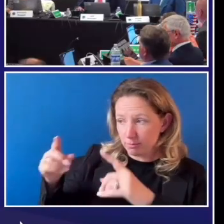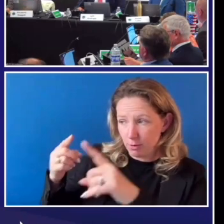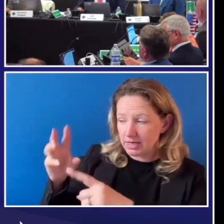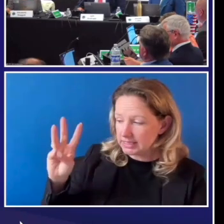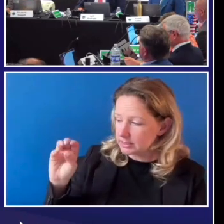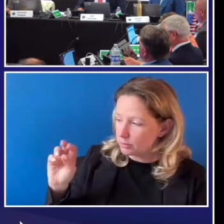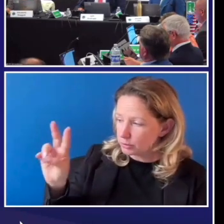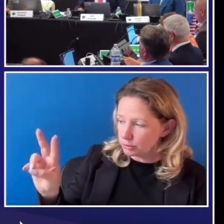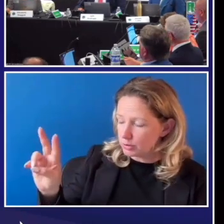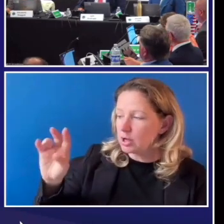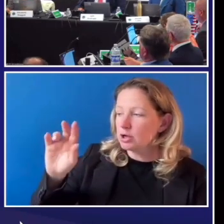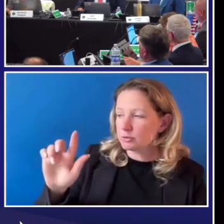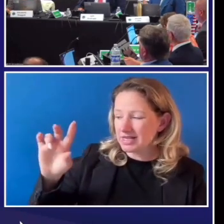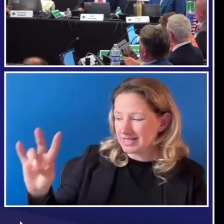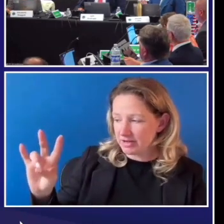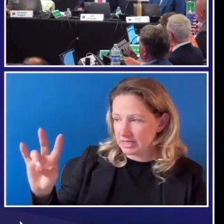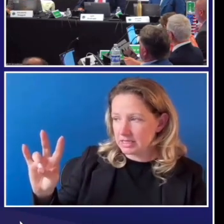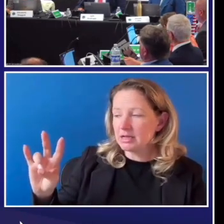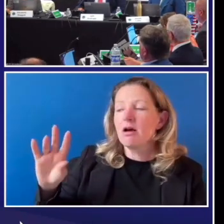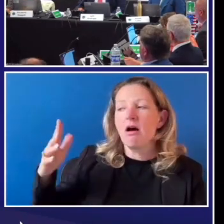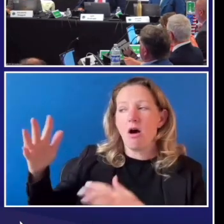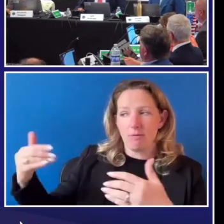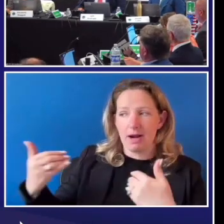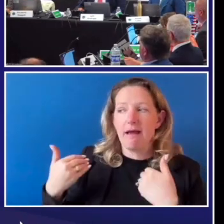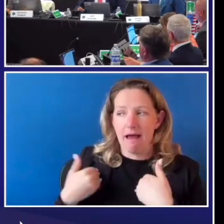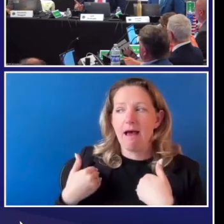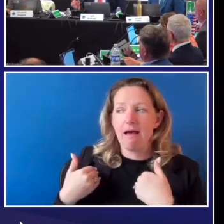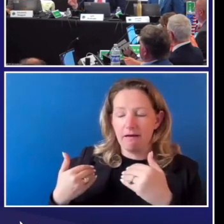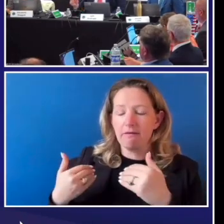We already have requirements that agencies have to notify of those types of actions.